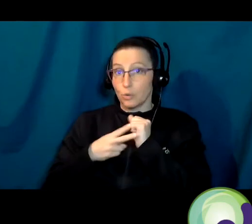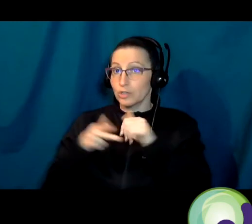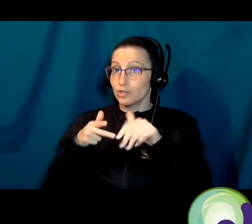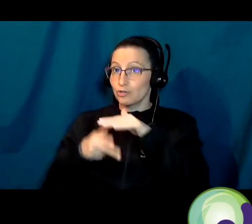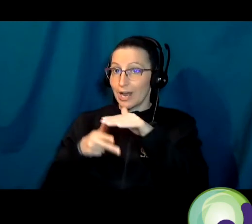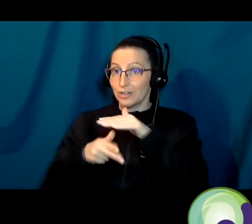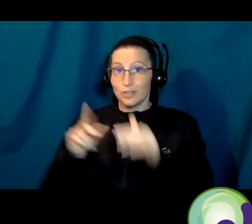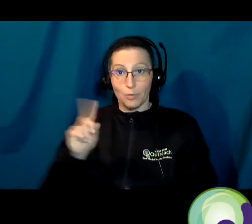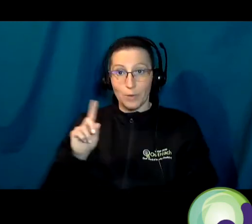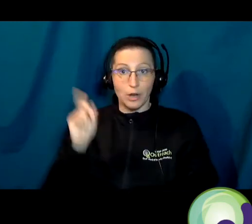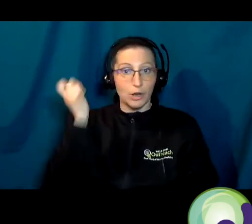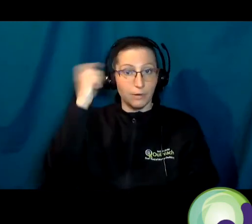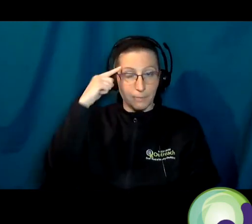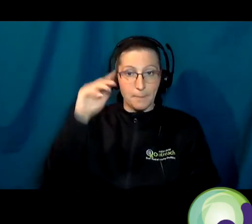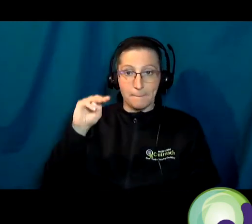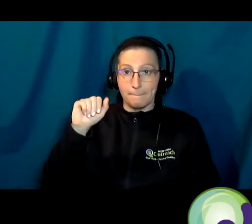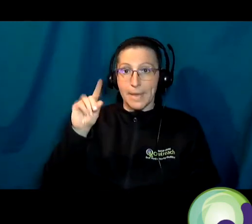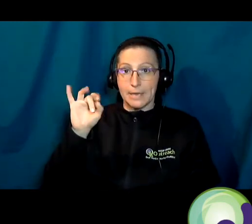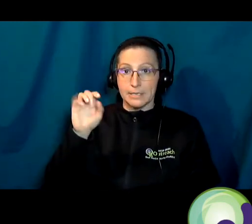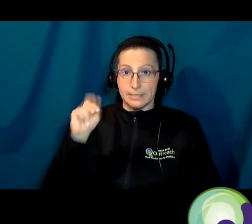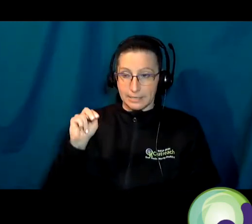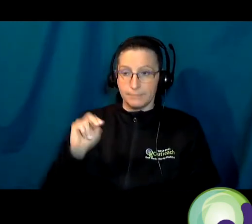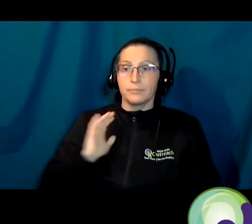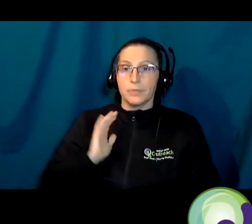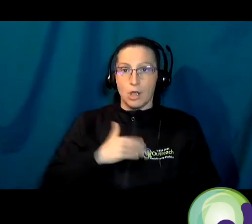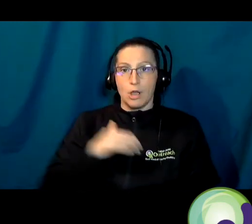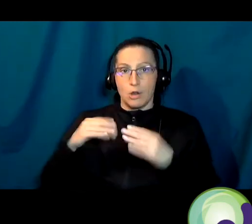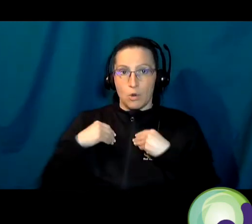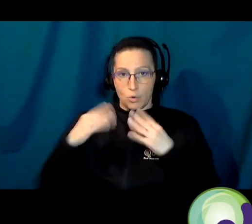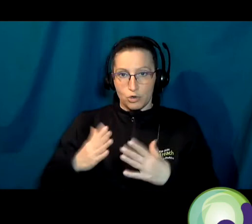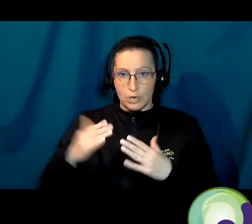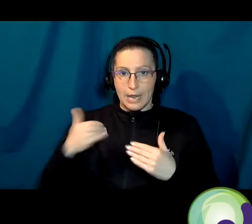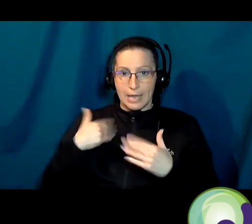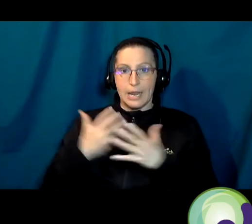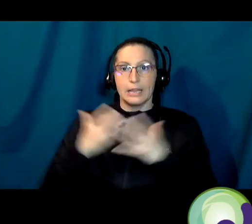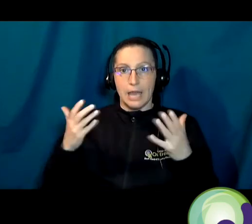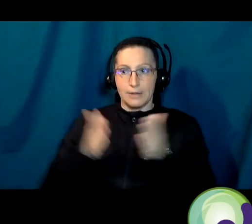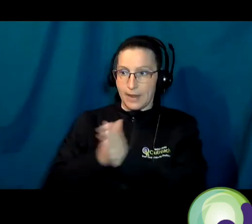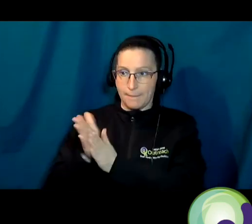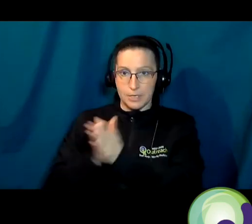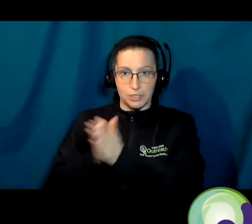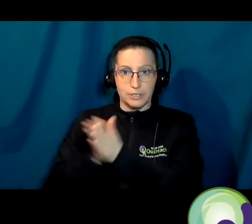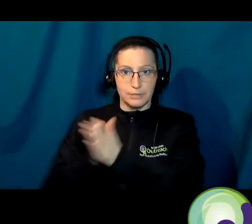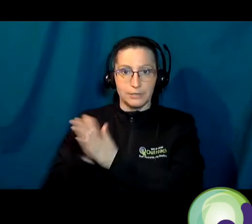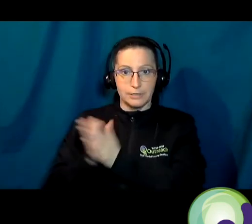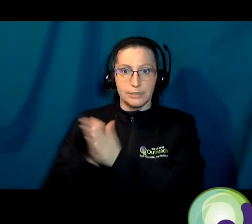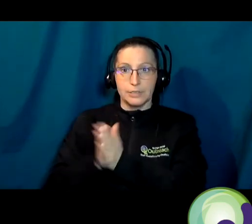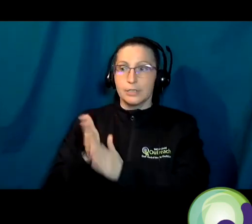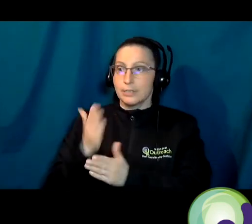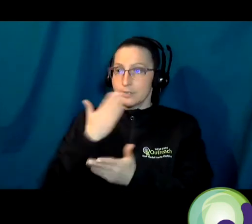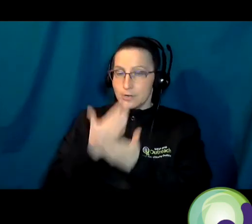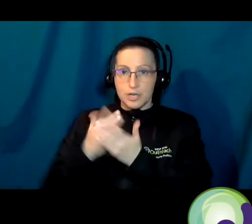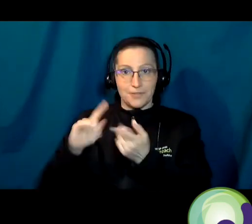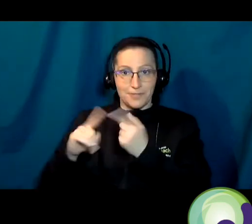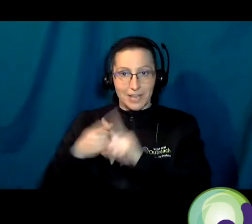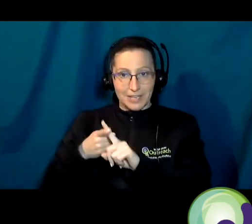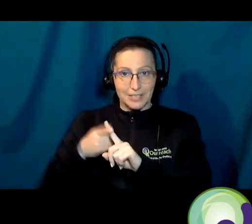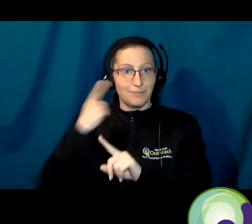in Madison. Our owner had a lot of ambition, a good set of friends for some free labor, and